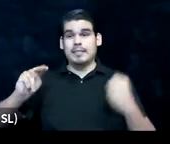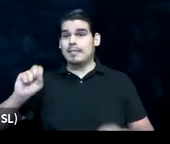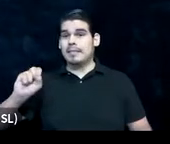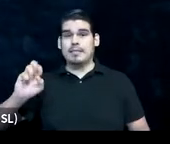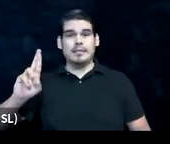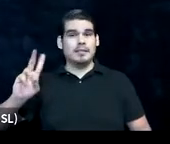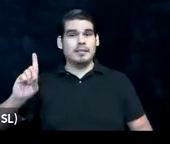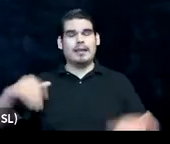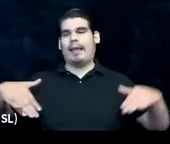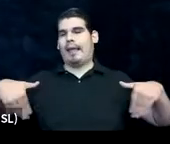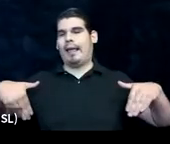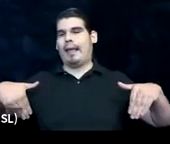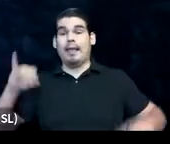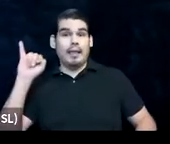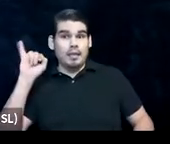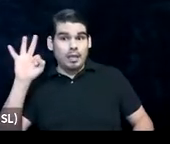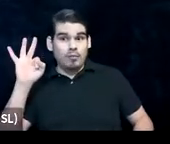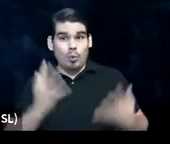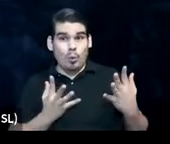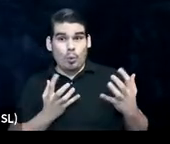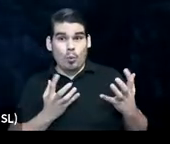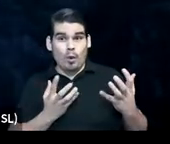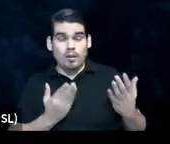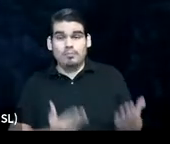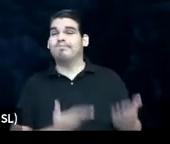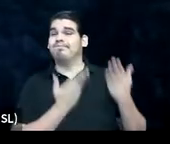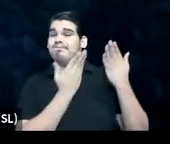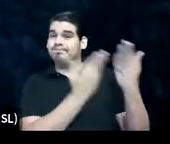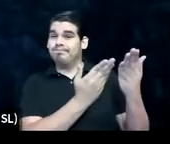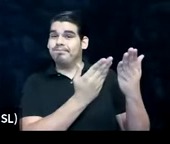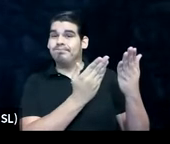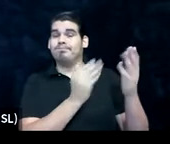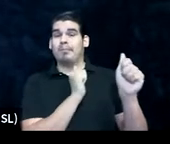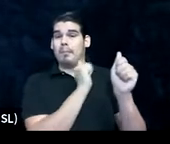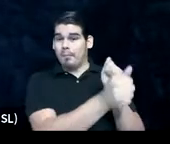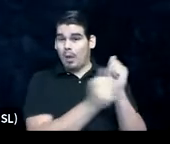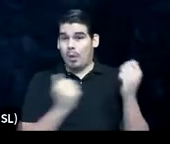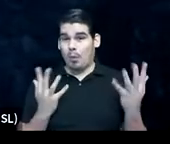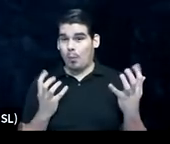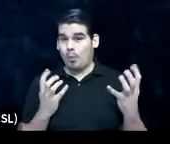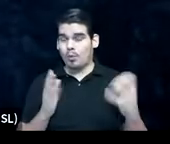all bodies are allowed to sponsor up to five resolutions. So what that means is,